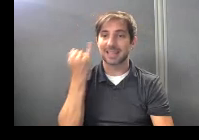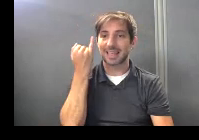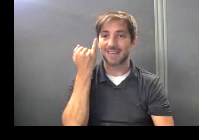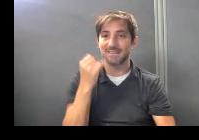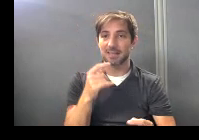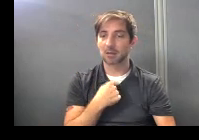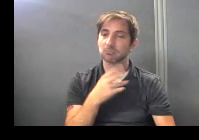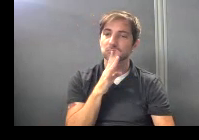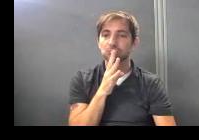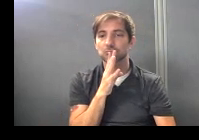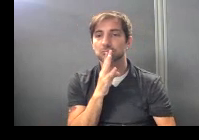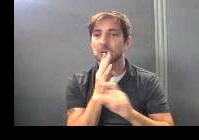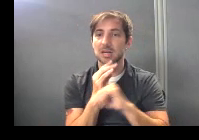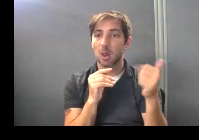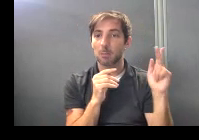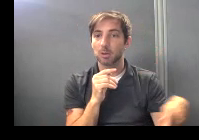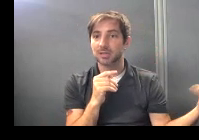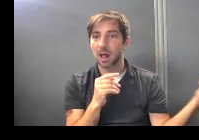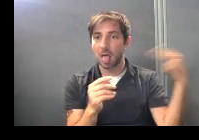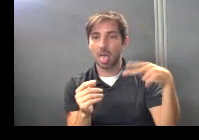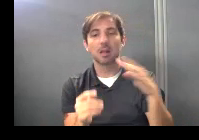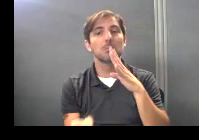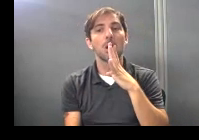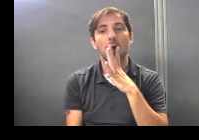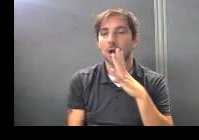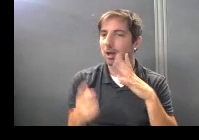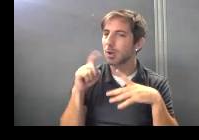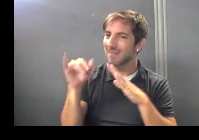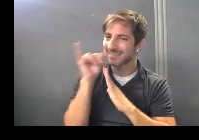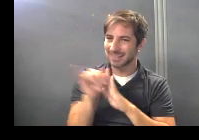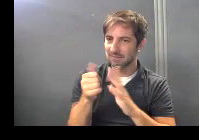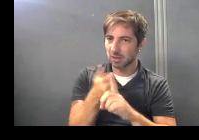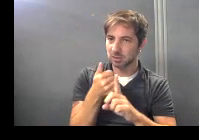VISUALLY DESCRIBE YOURSELF IN YOUR SLIDES. SEND THE POWERPOINTS SEPARATELY.